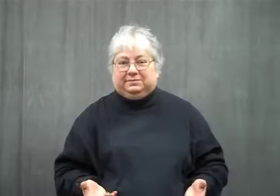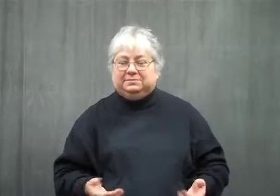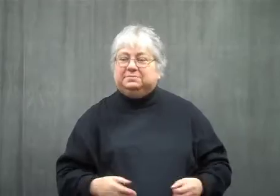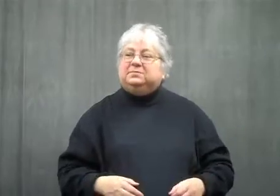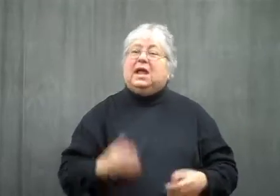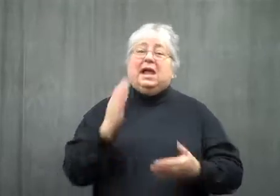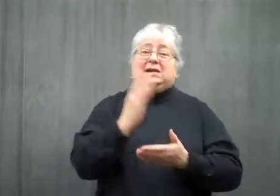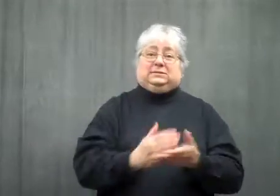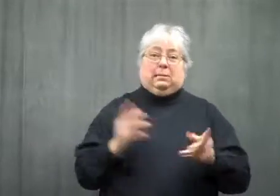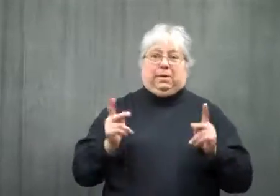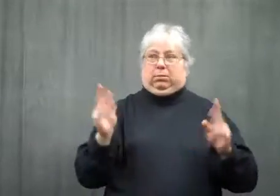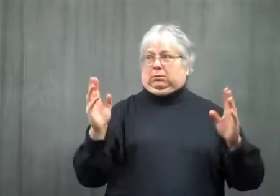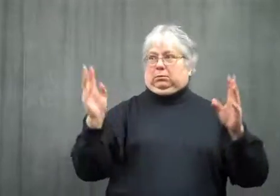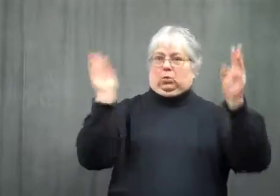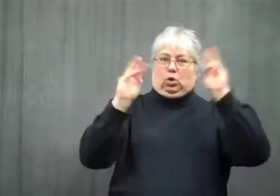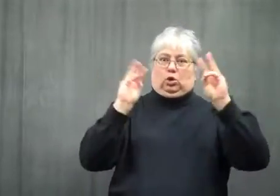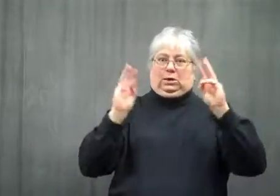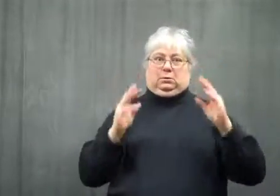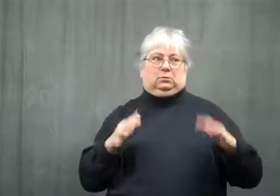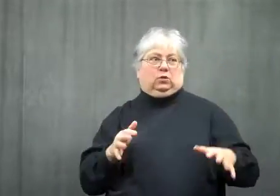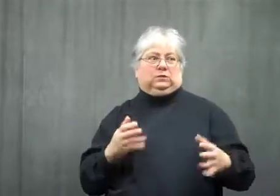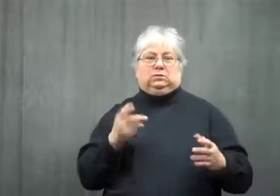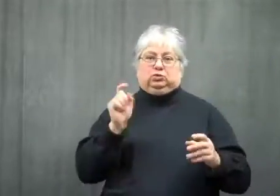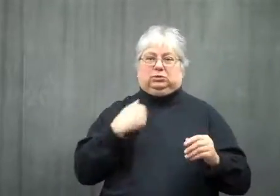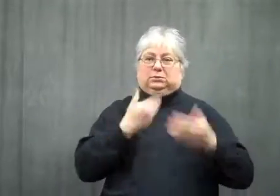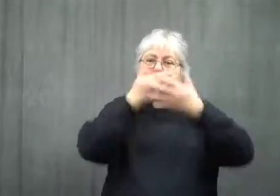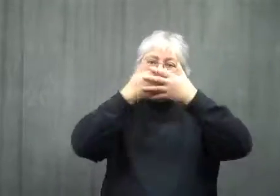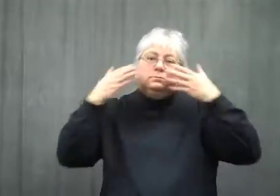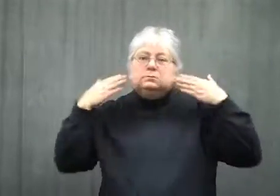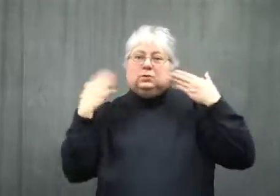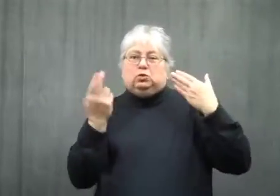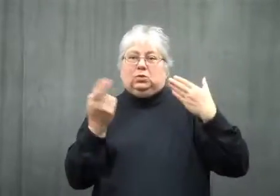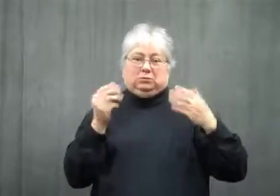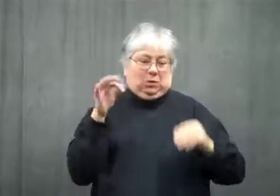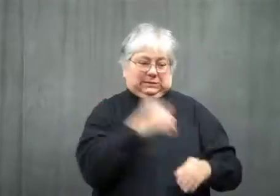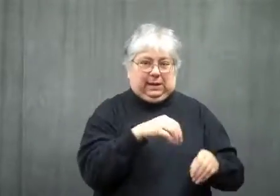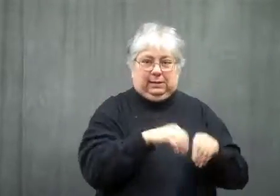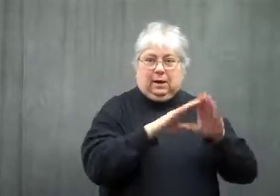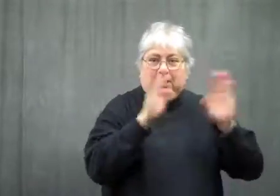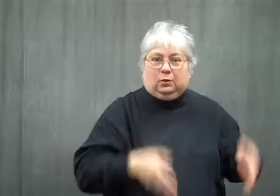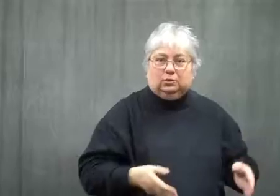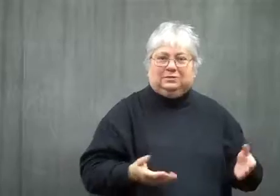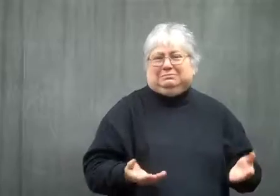Some people are worried and wonder if they should wear masks or stay indoors.